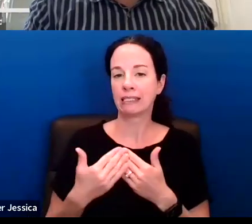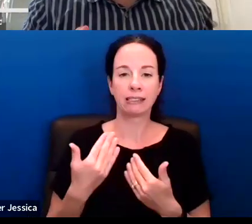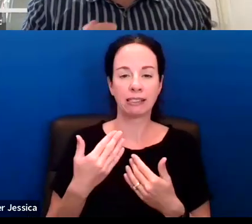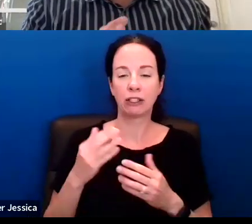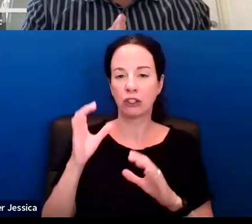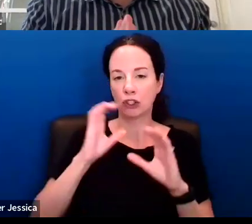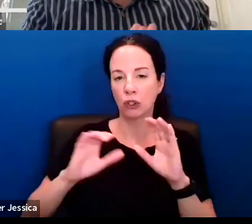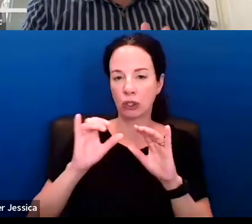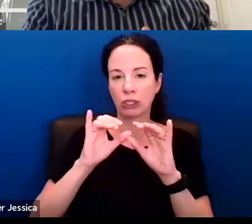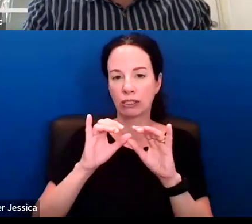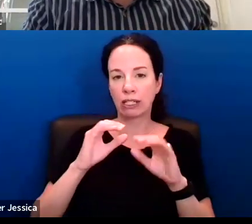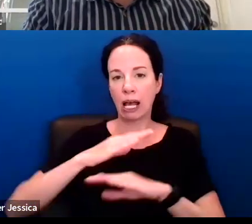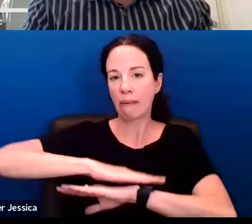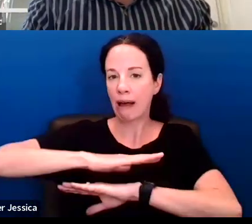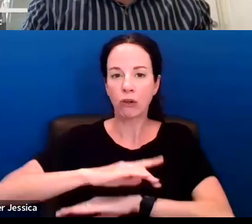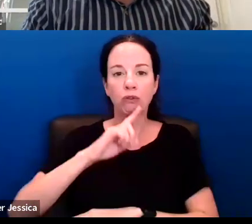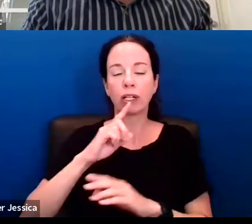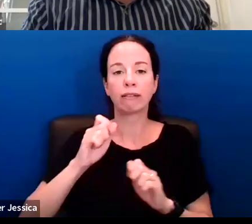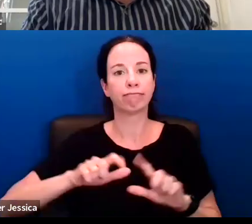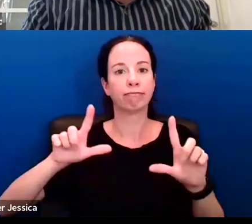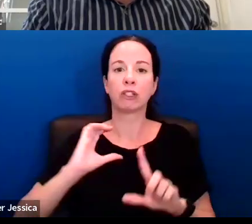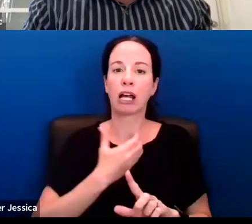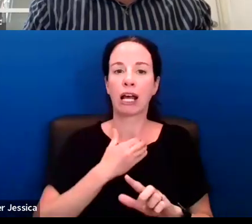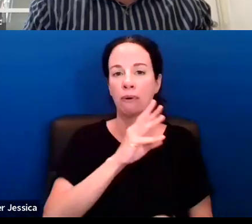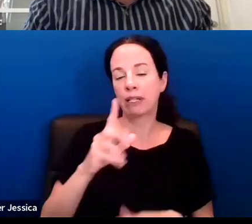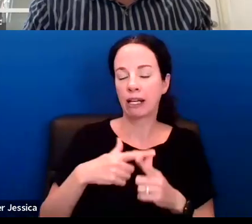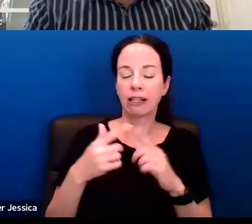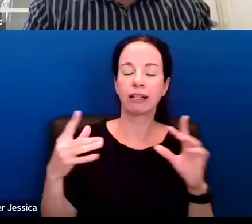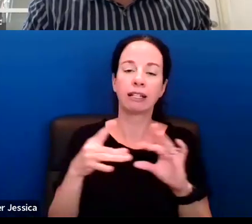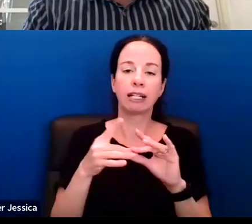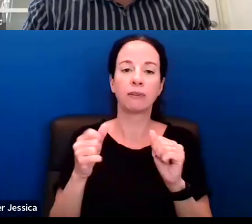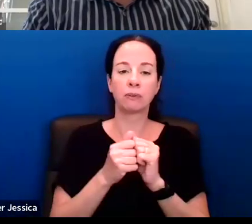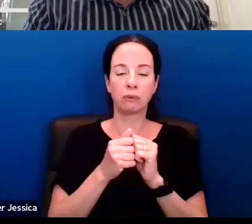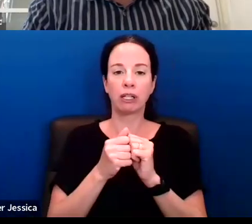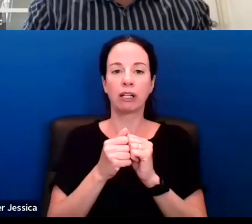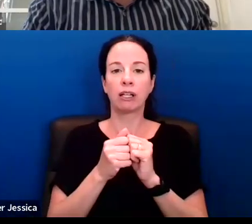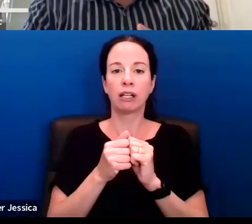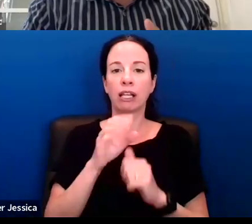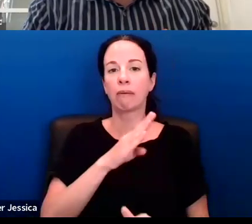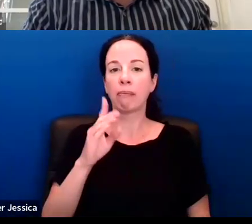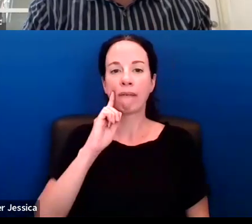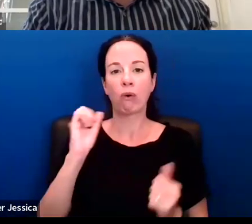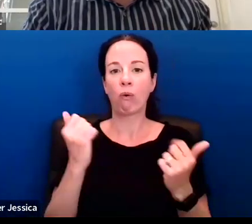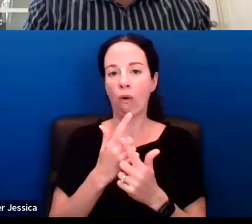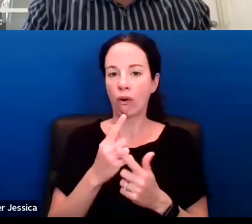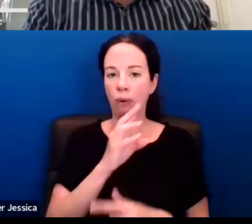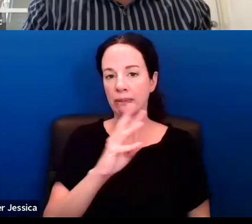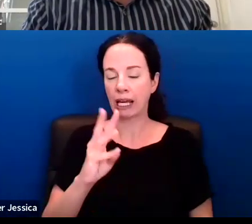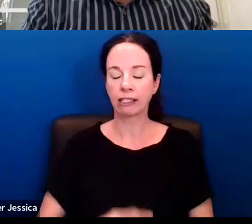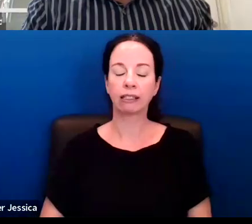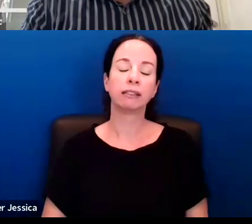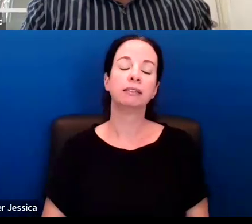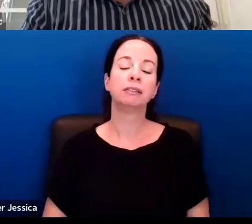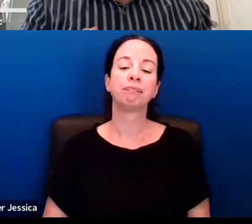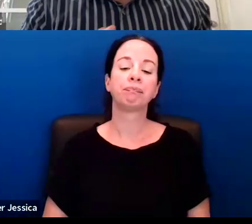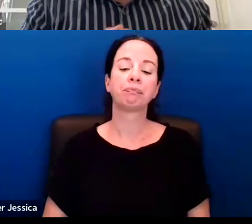is currently already up on our site and connected to the Broadband for All sites, and it allows